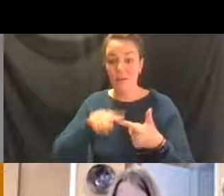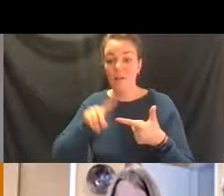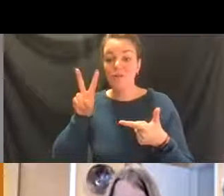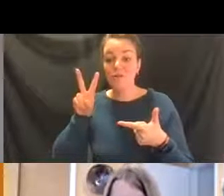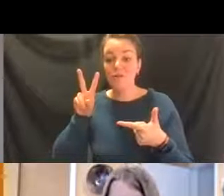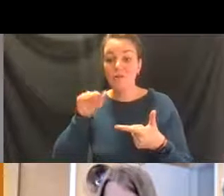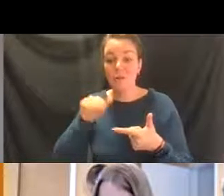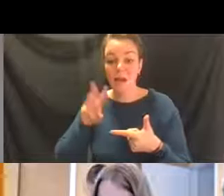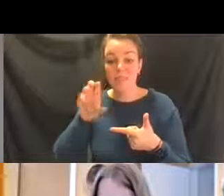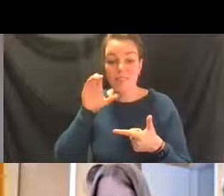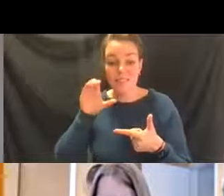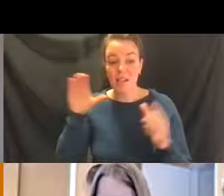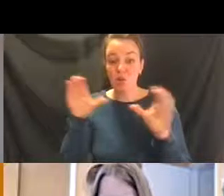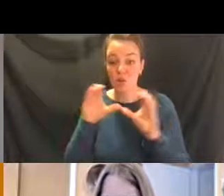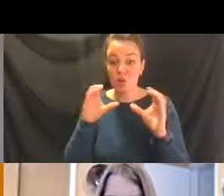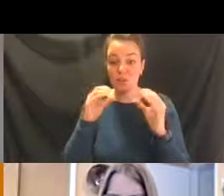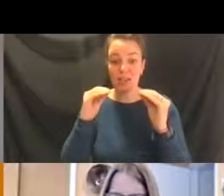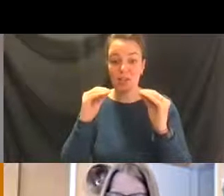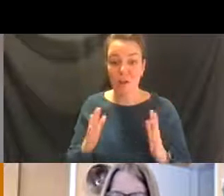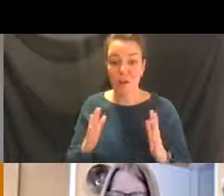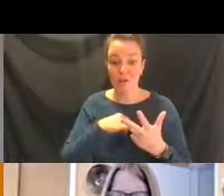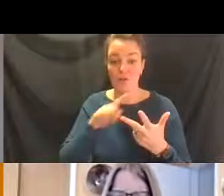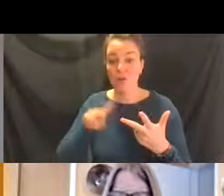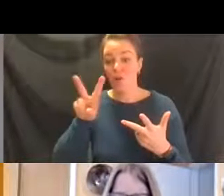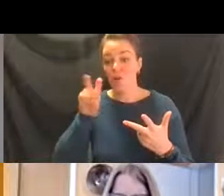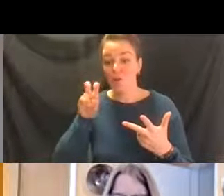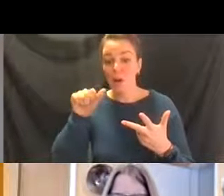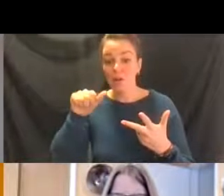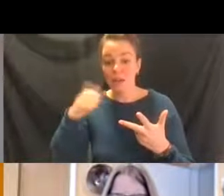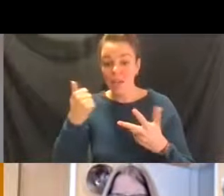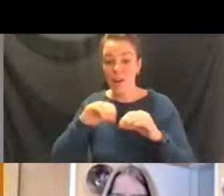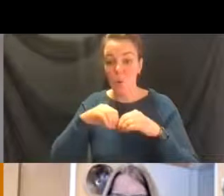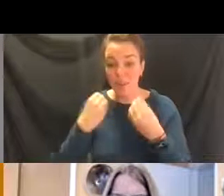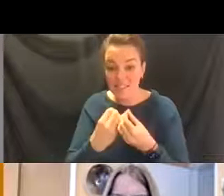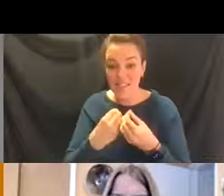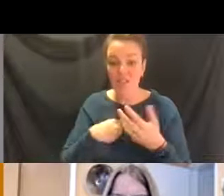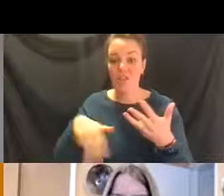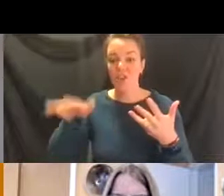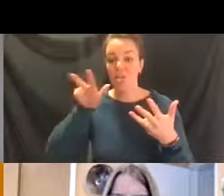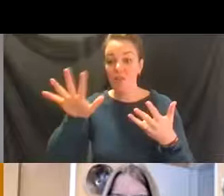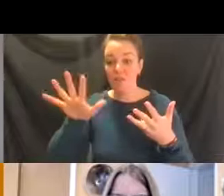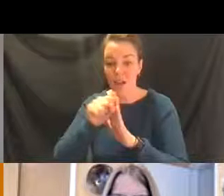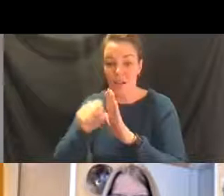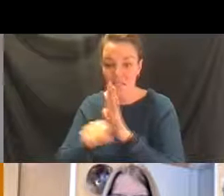over 200 community-based organizations in 35 states we worked with partners in eight countries